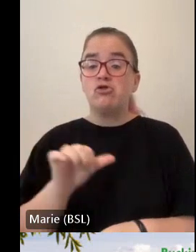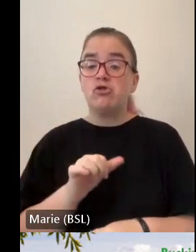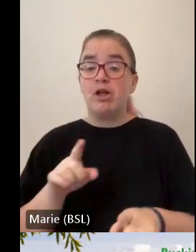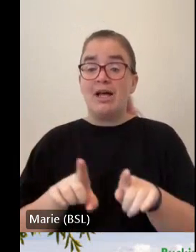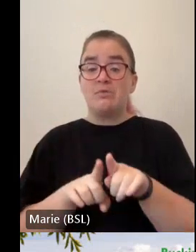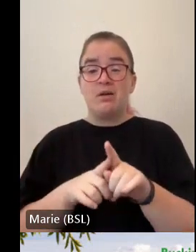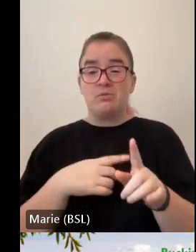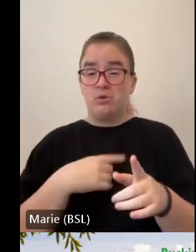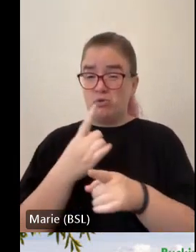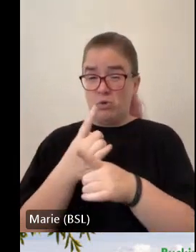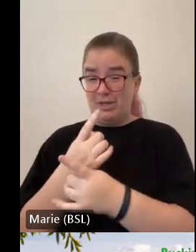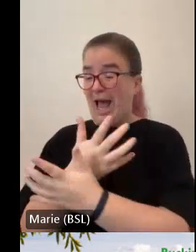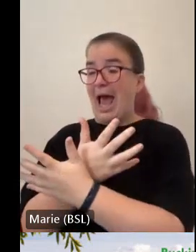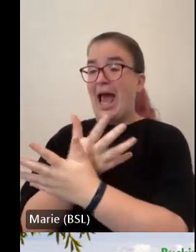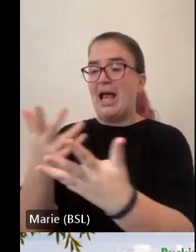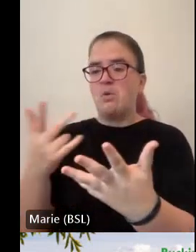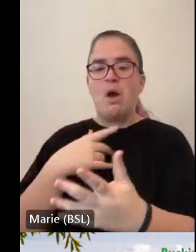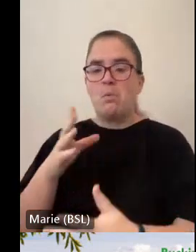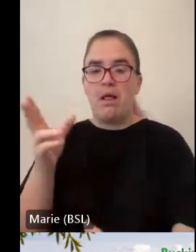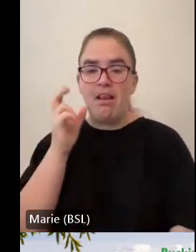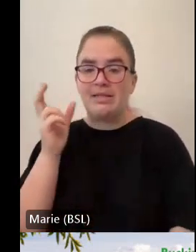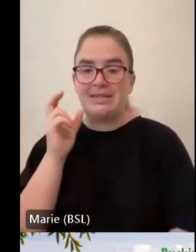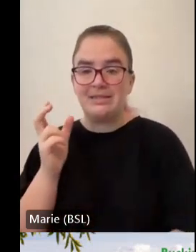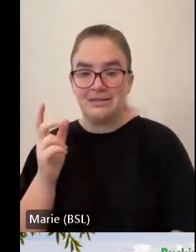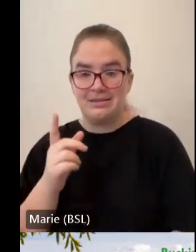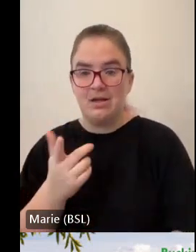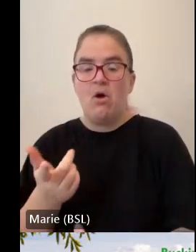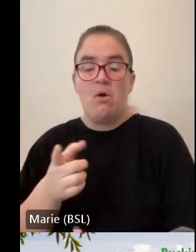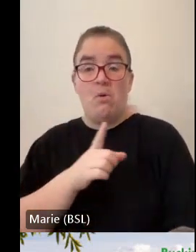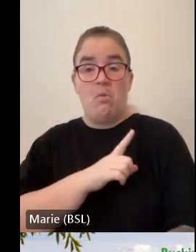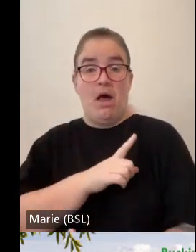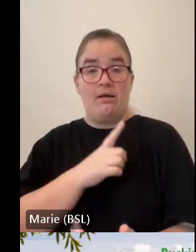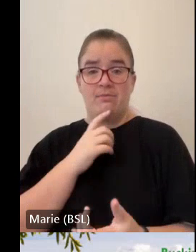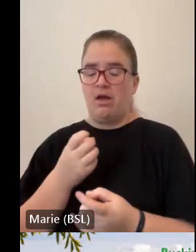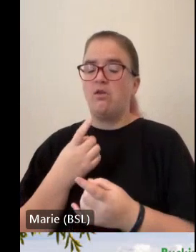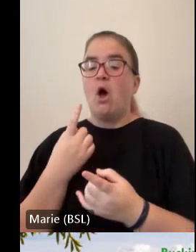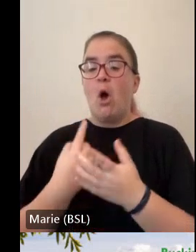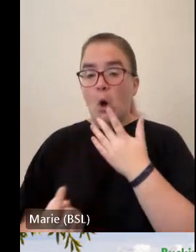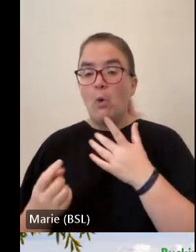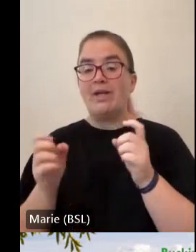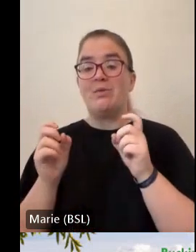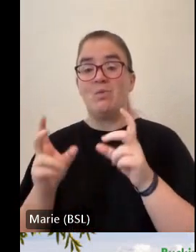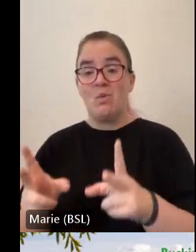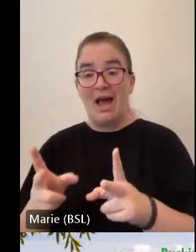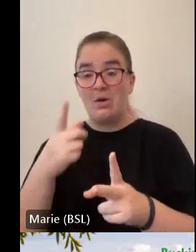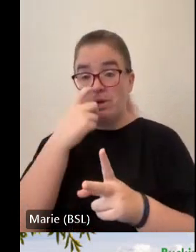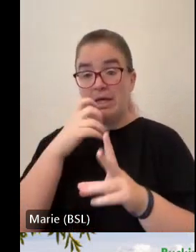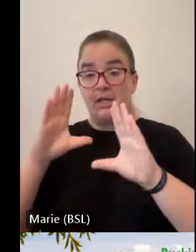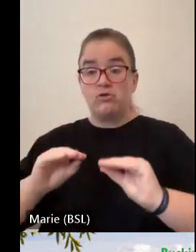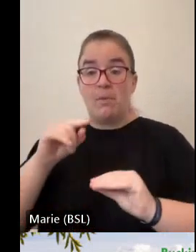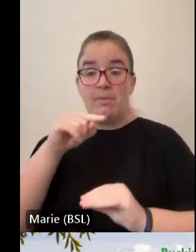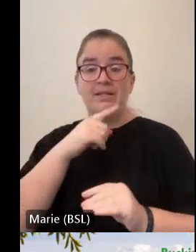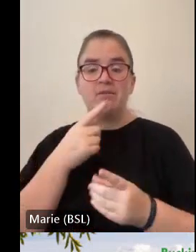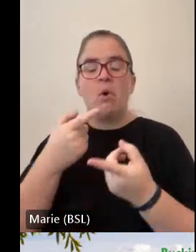listen really, because the only way that perhaps we can get round this is for us to all openly discuss.